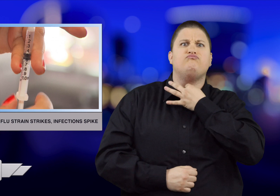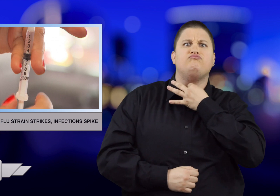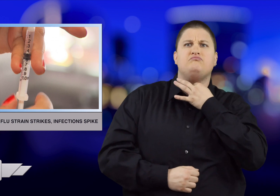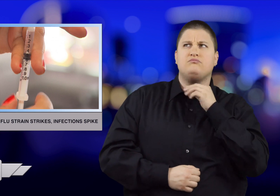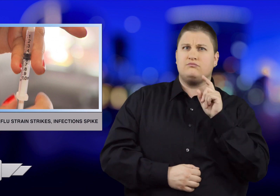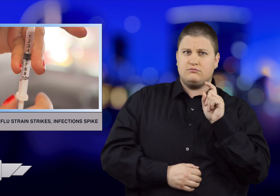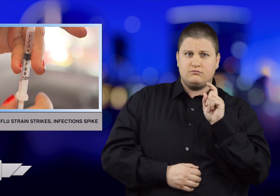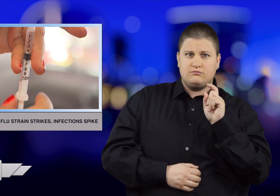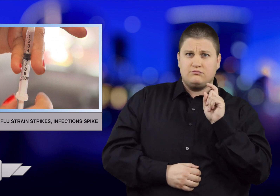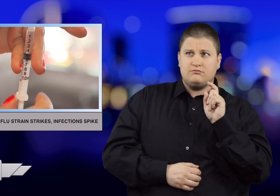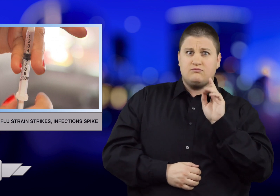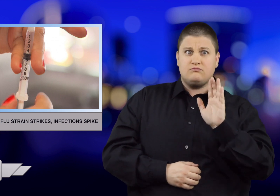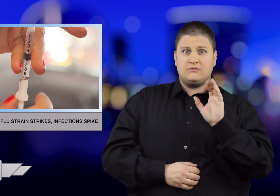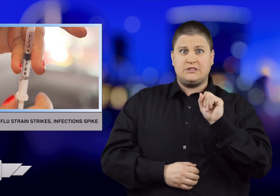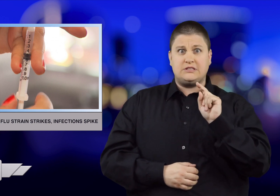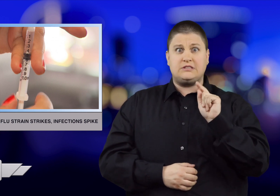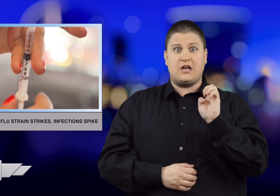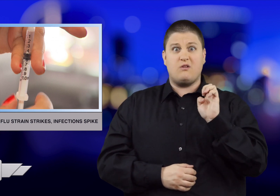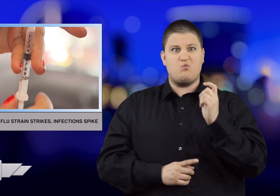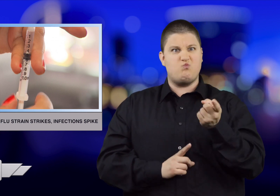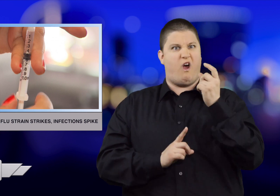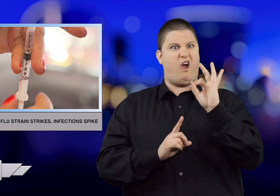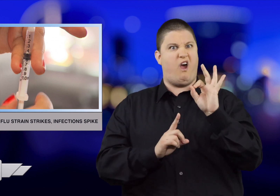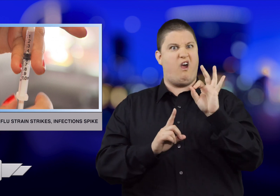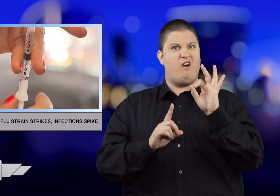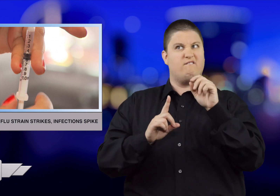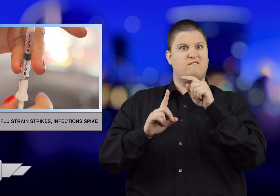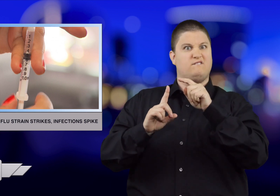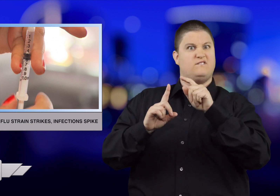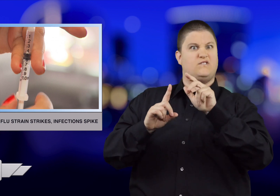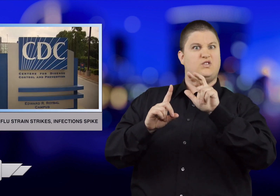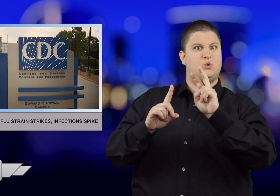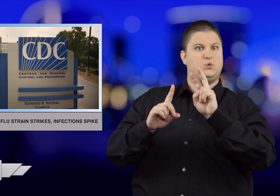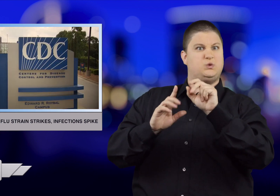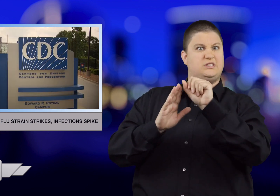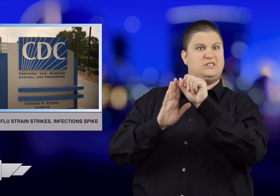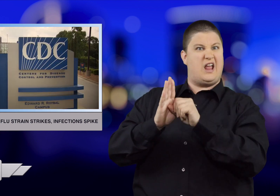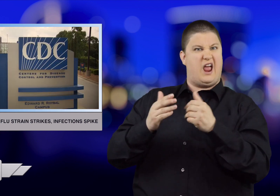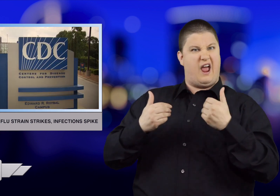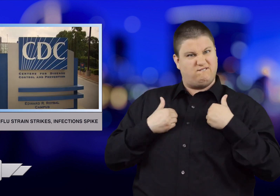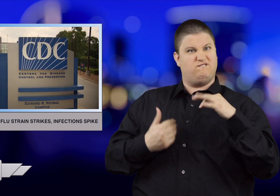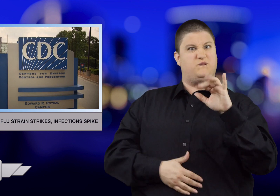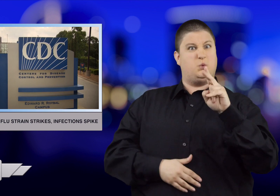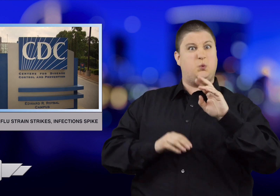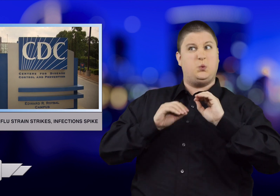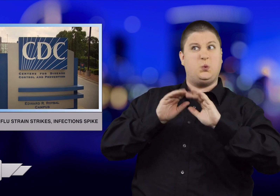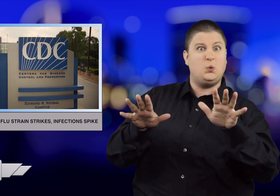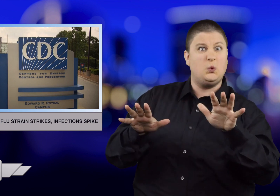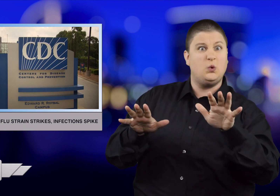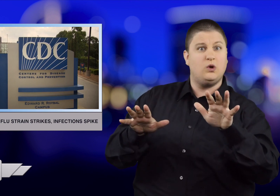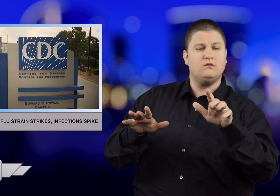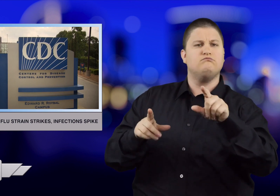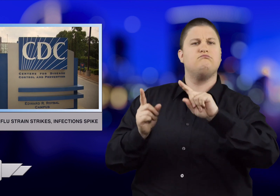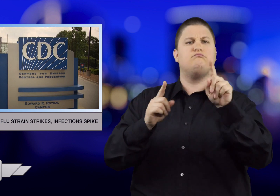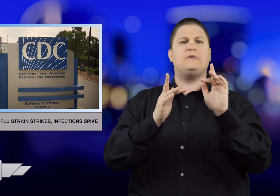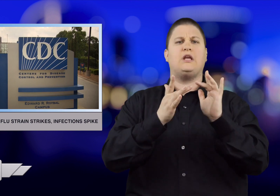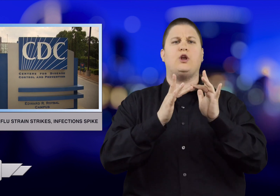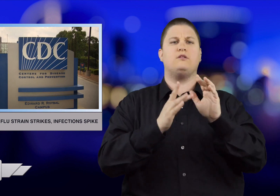To find out if your state is one of the 32 states experiencing a spike in flu infections,